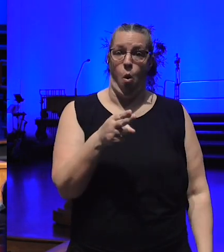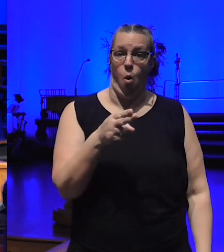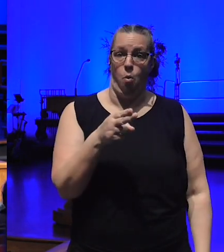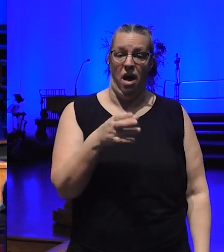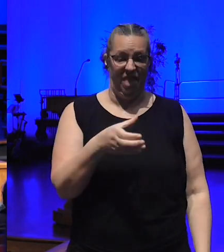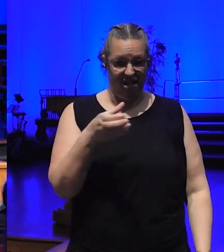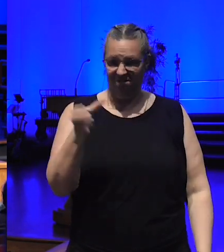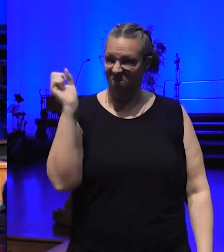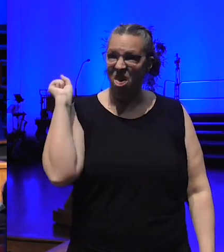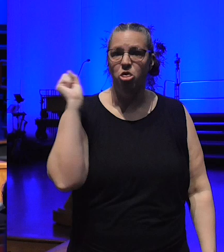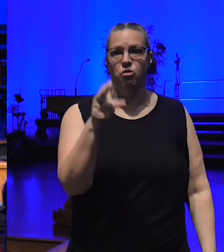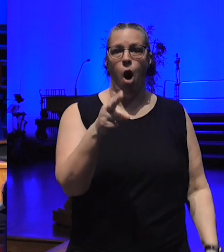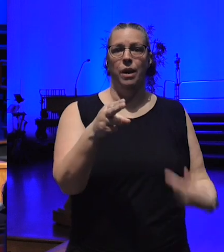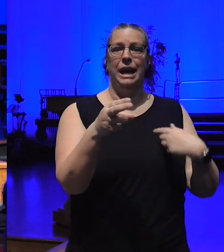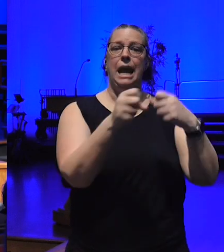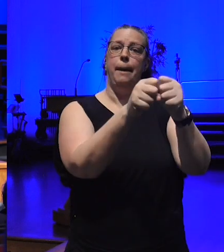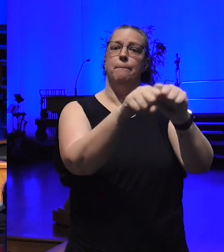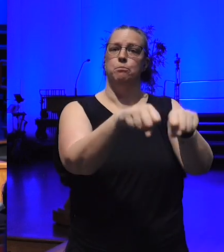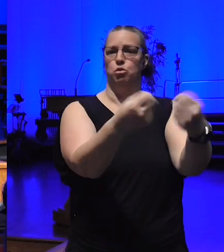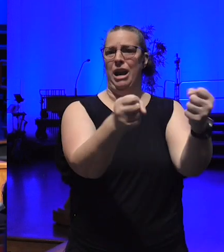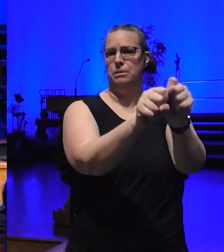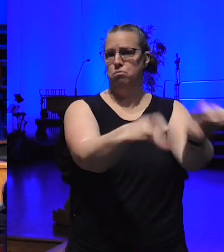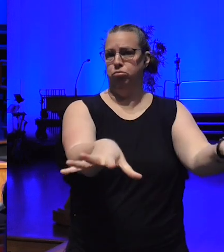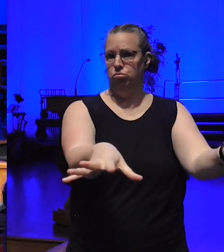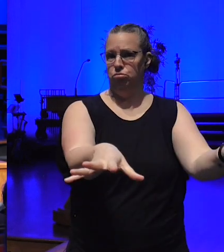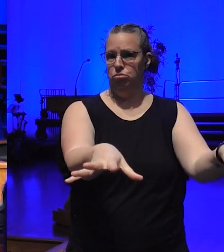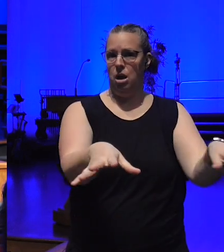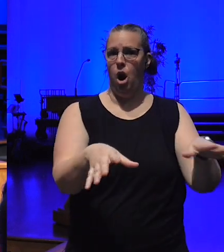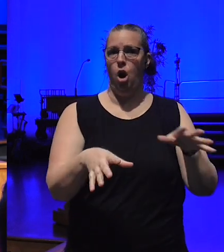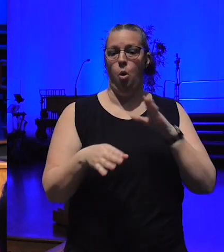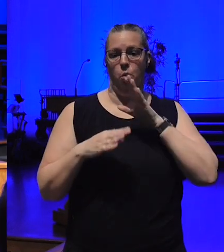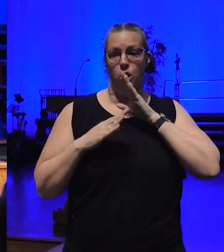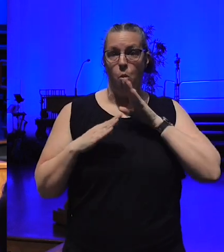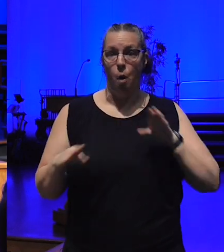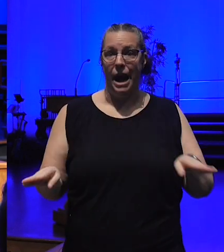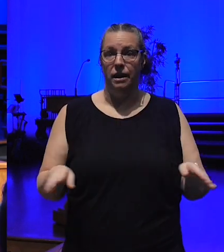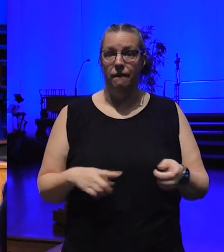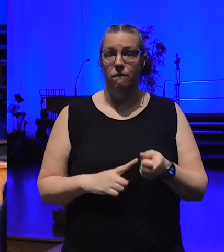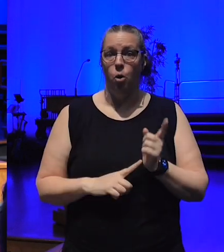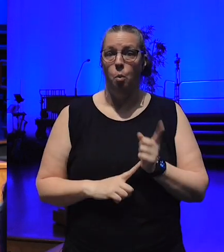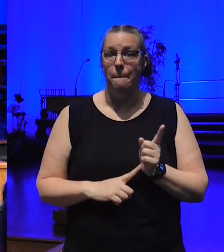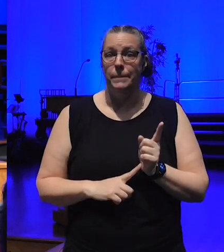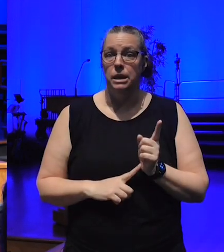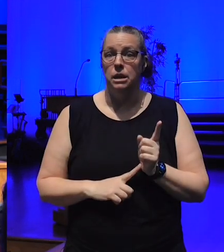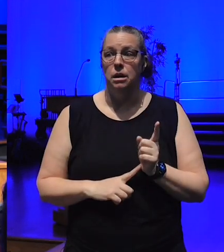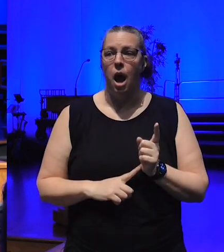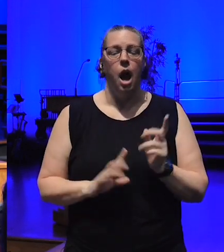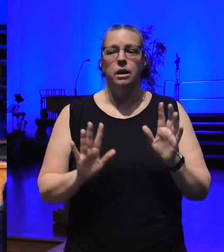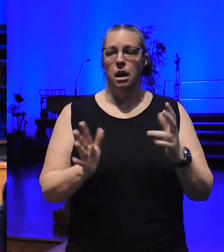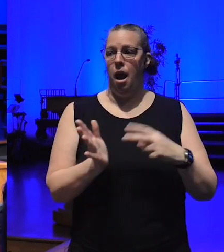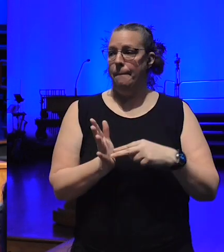all over the floor and we're quiet for about 60 seconds and then I get up I'm sorry I'll go get it